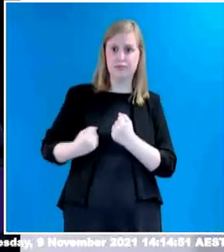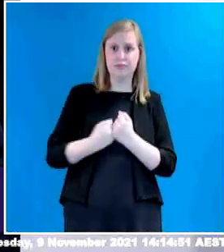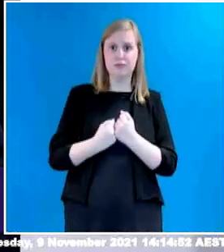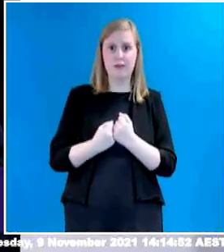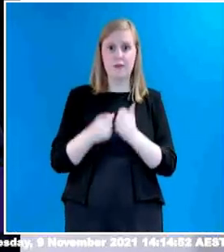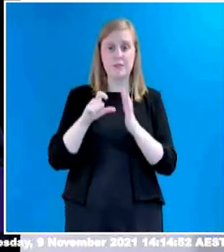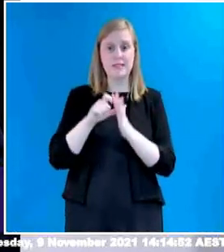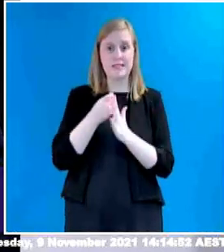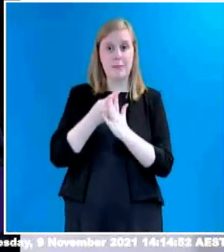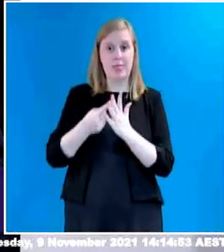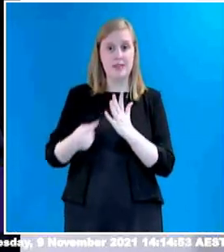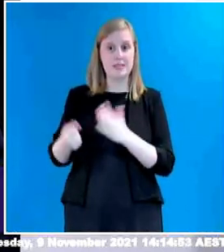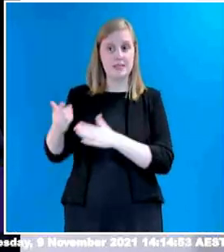You are aware of that?